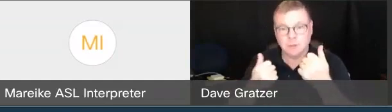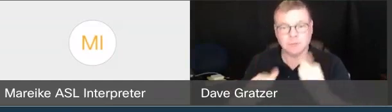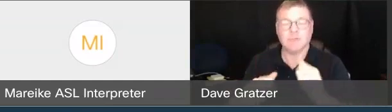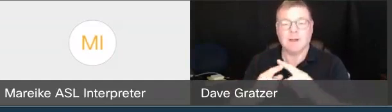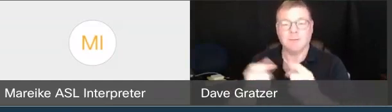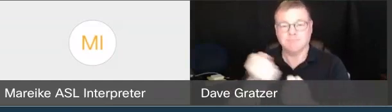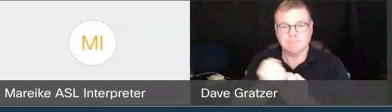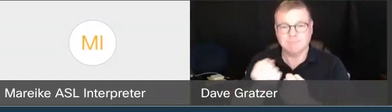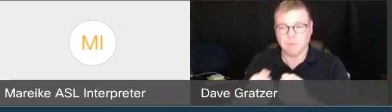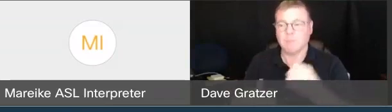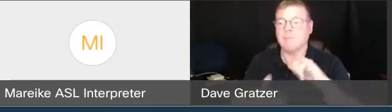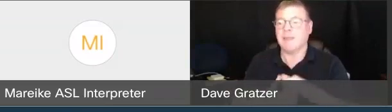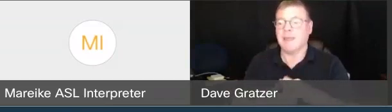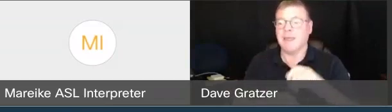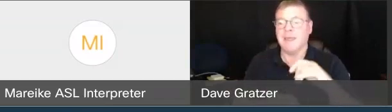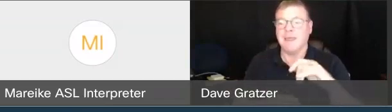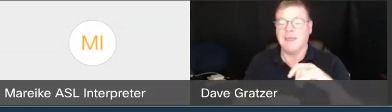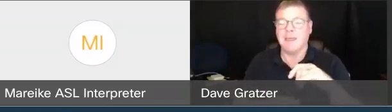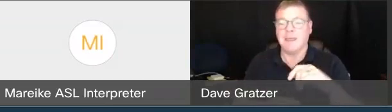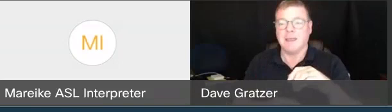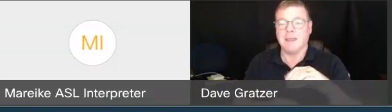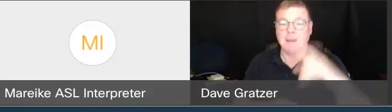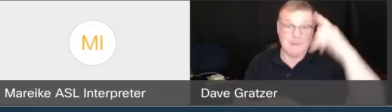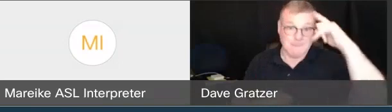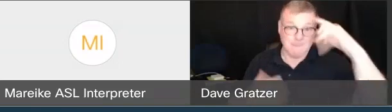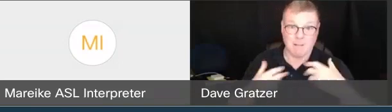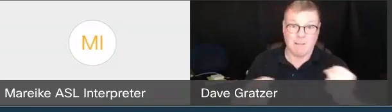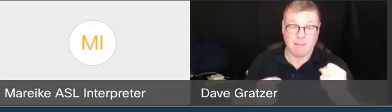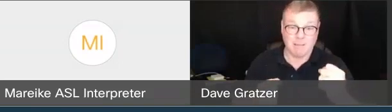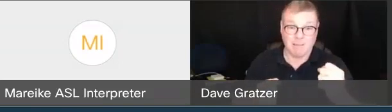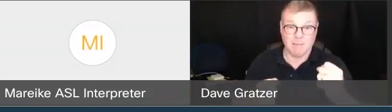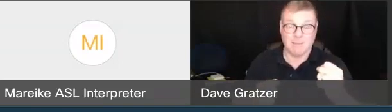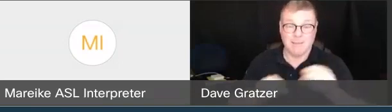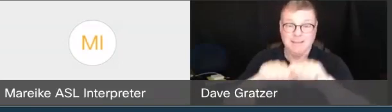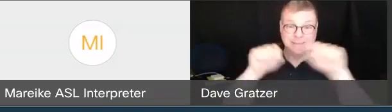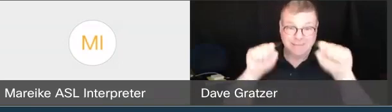the mental health system is saving the criminal justice system money, by for example, keeping me